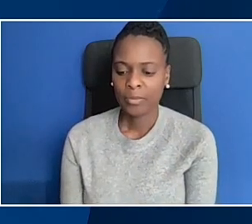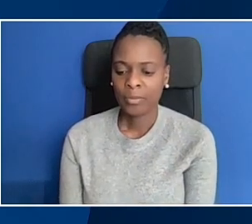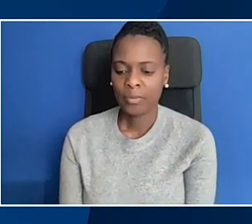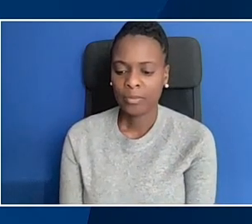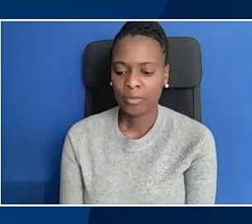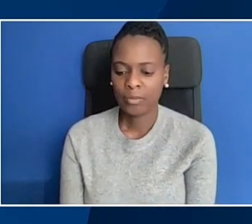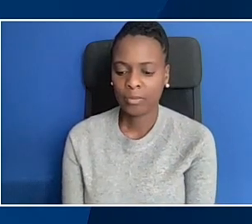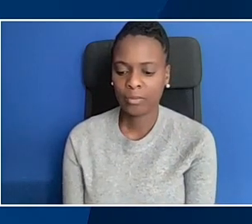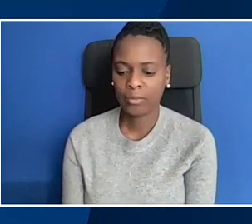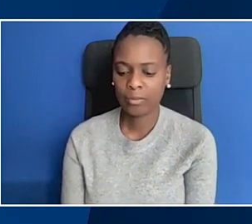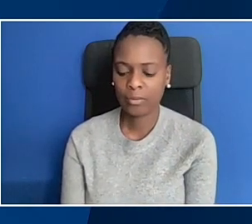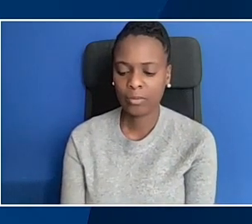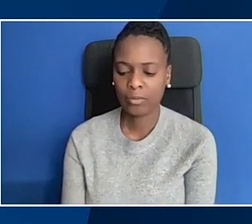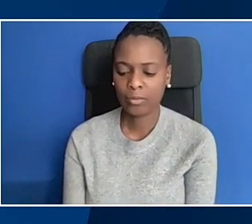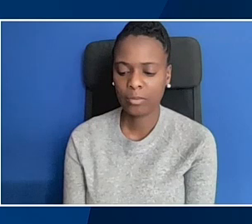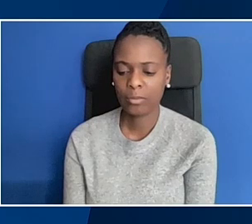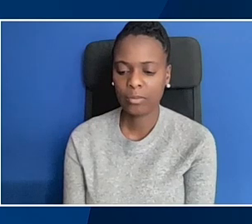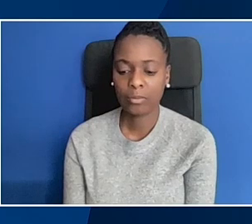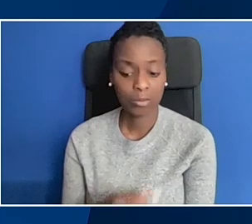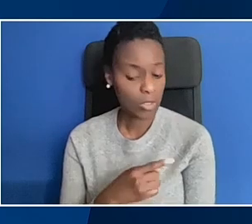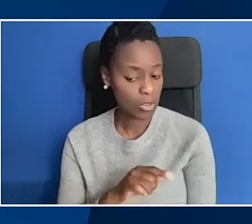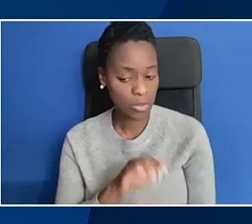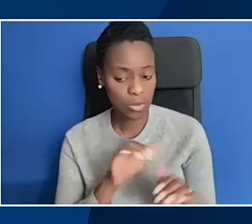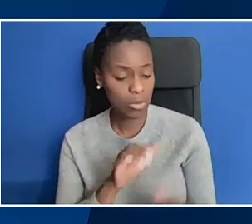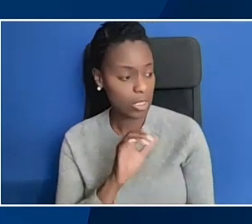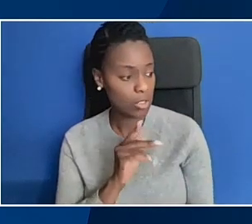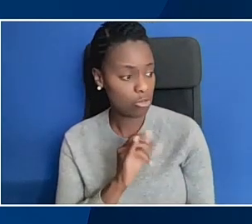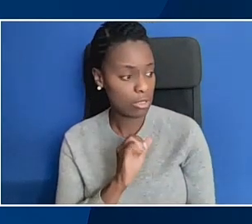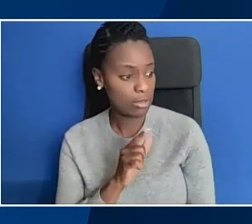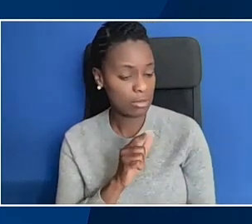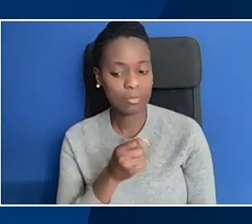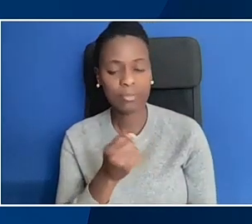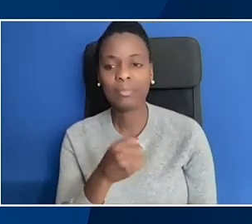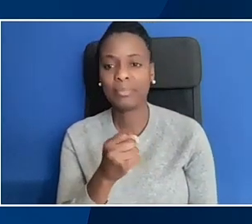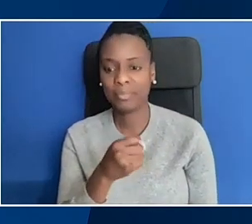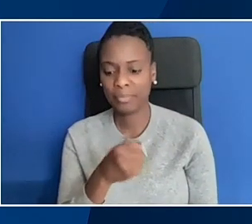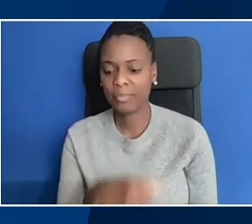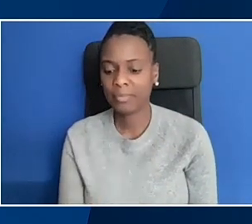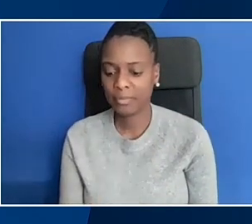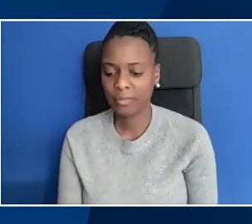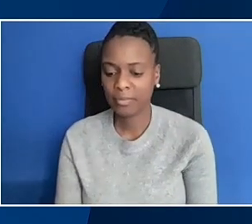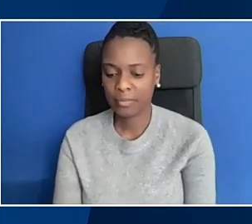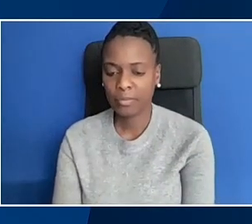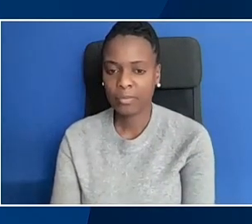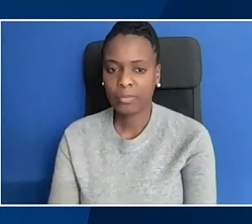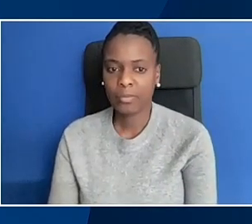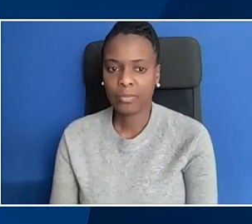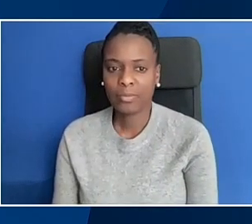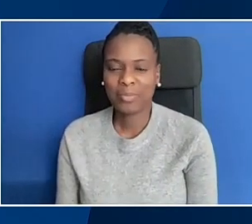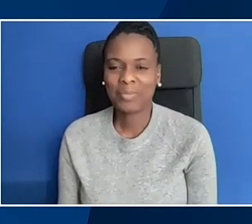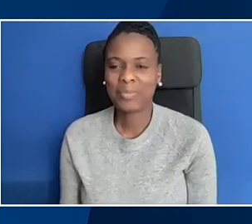Are you doing it, Krystil? I am. Okay. I'll stay out of it. Yeah. Alright.